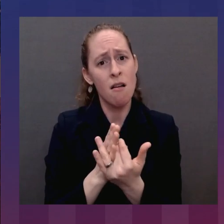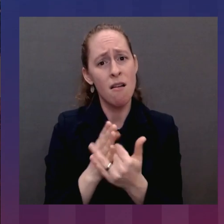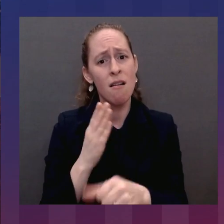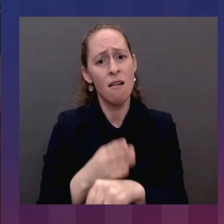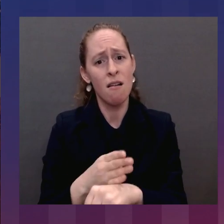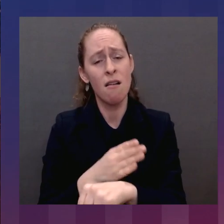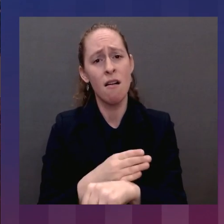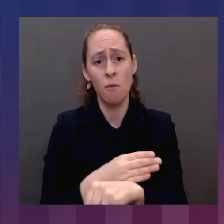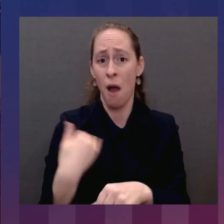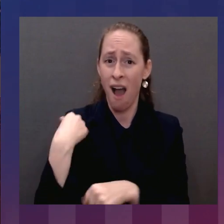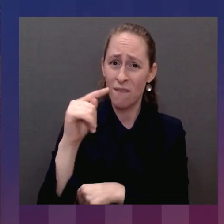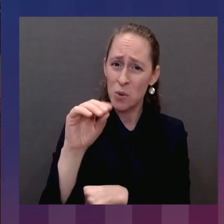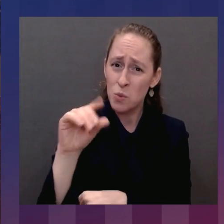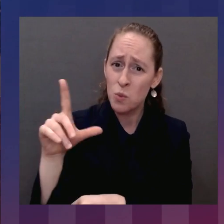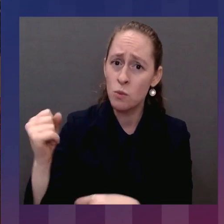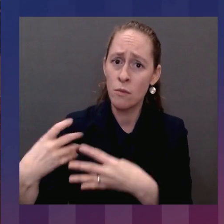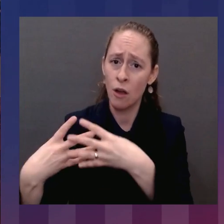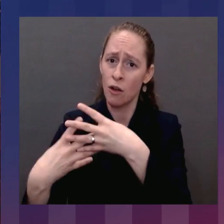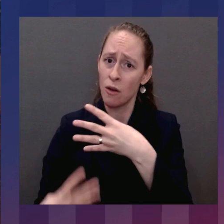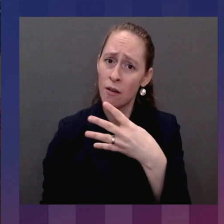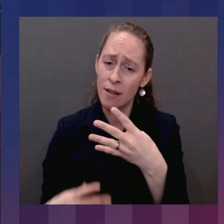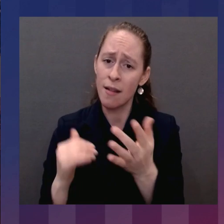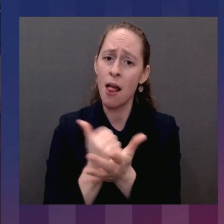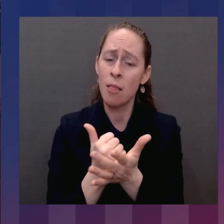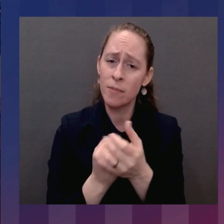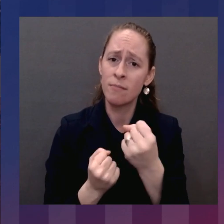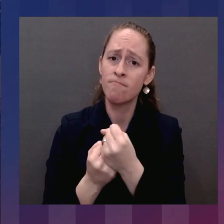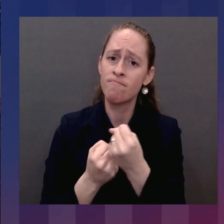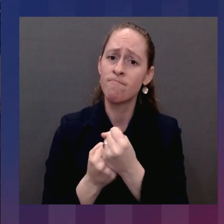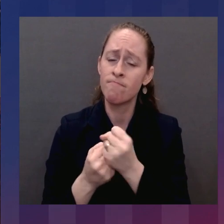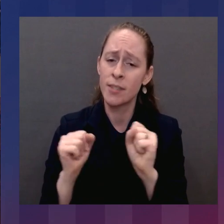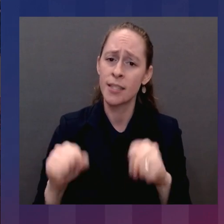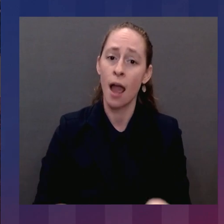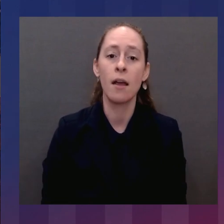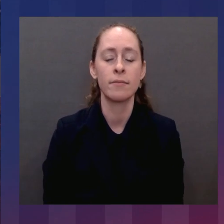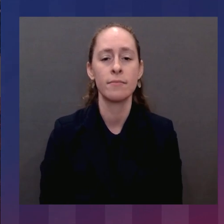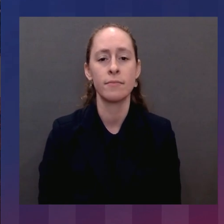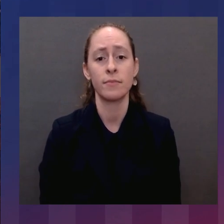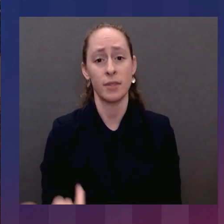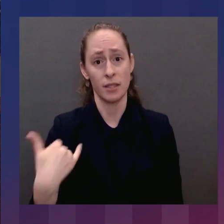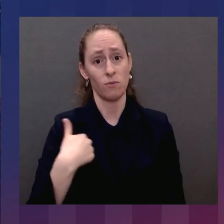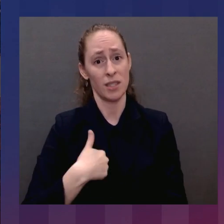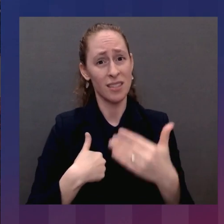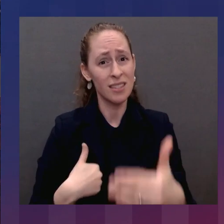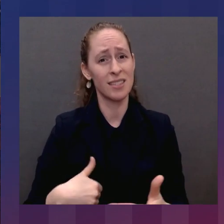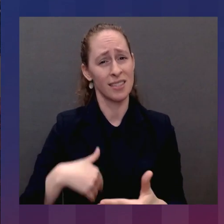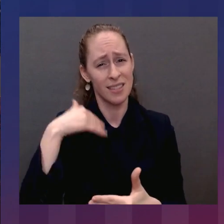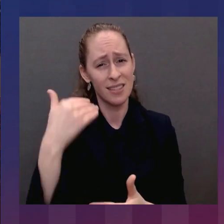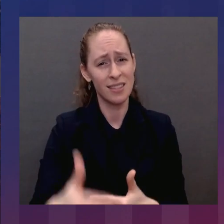back to more normal routines. We've reached a new moment in the fight against COVID-19,